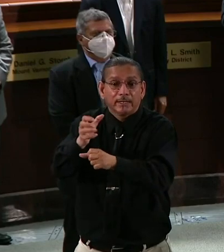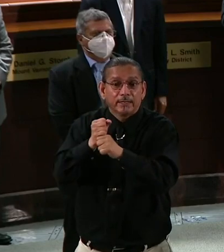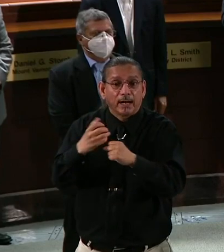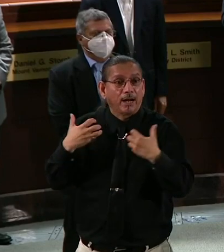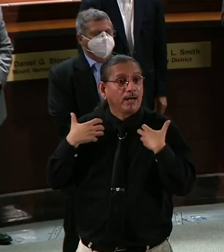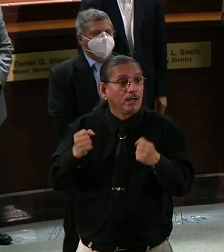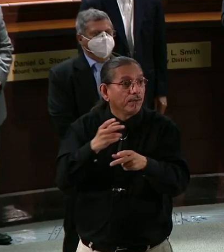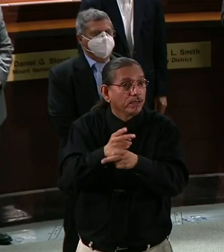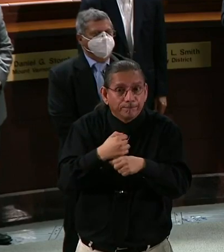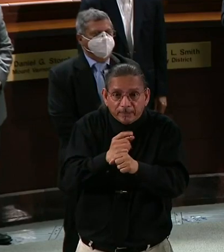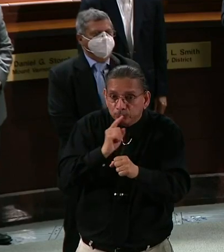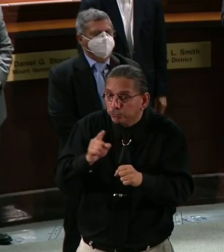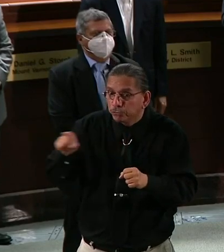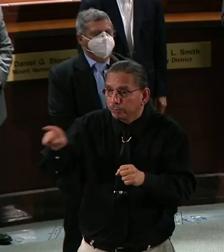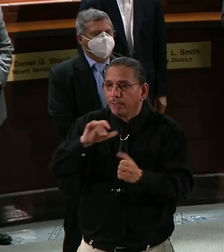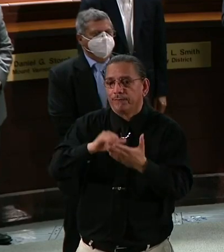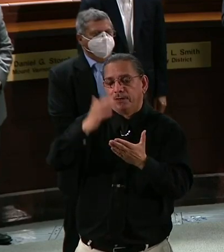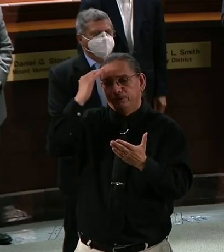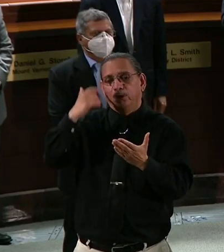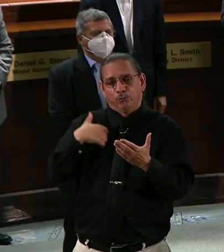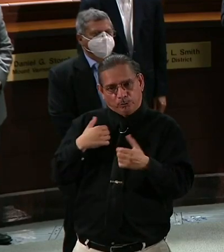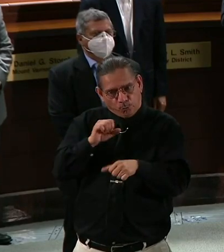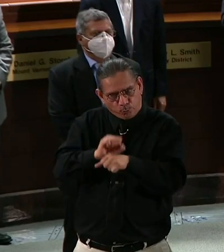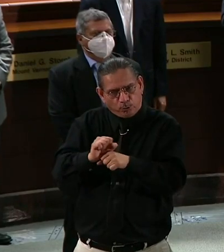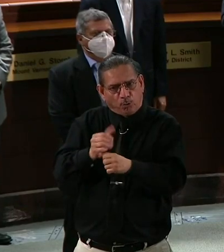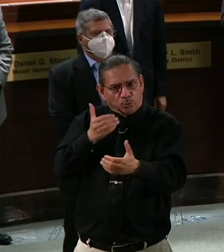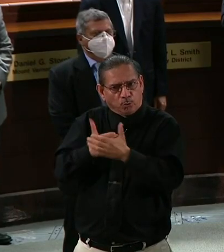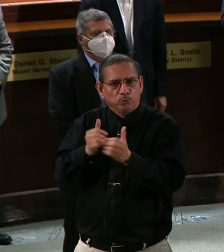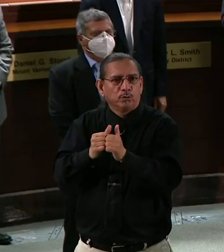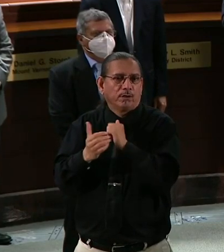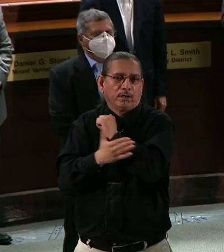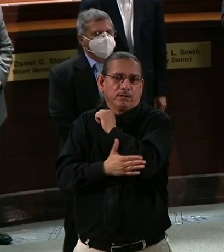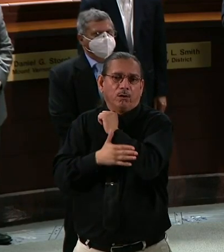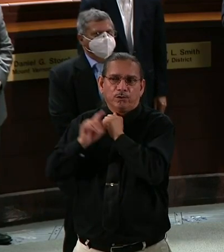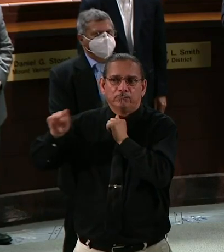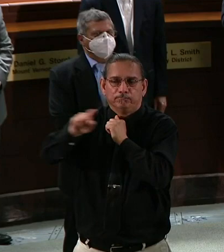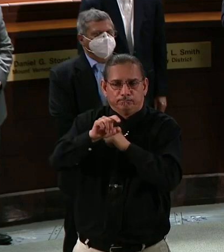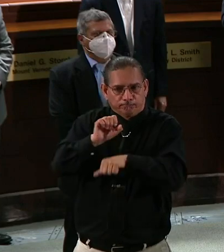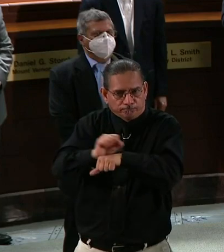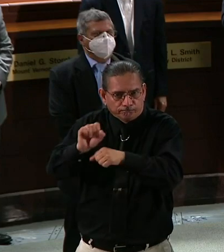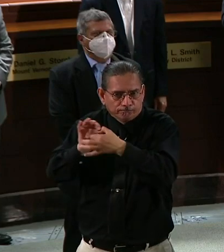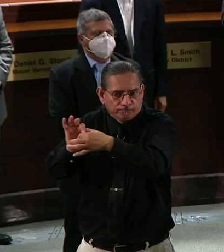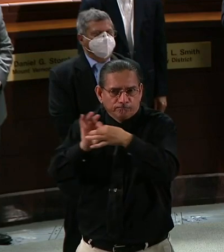ENSURE THAT WE HAVE ACCESS TO HEALTHCARE THAT IS WHY WE ARE